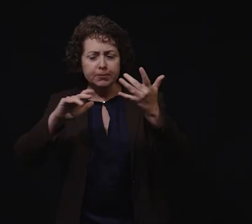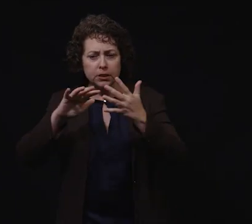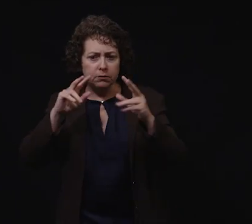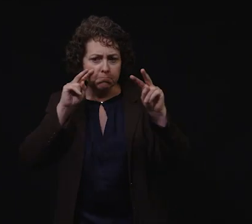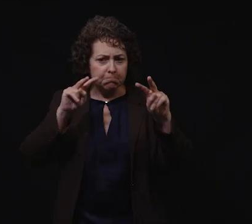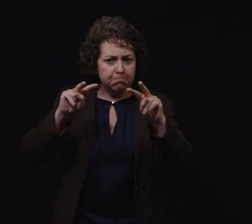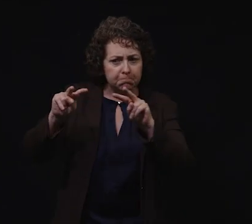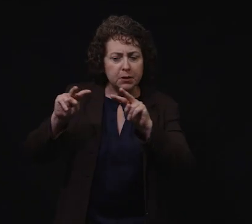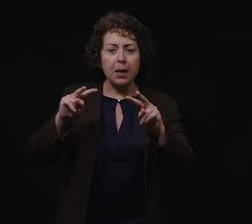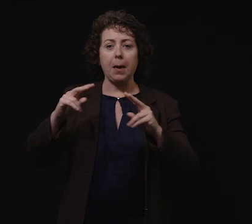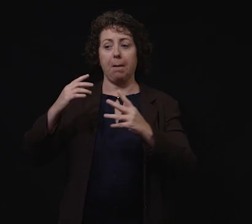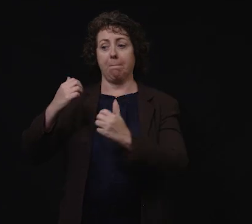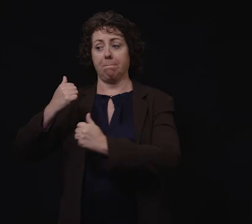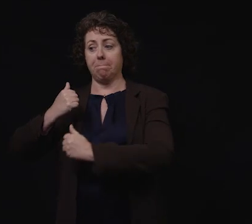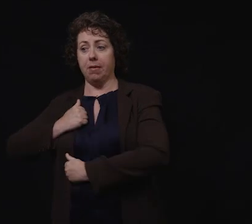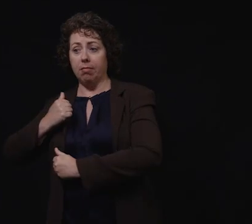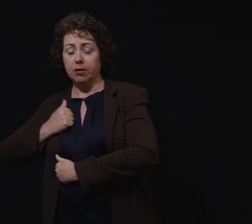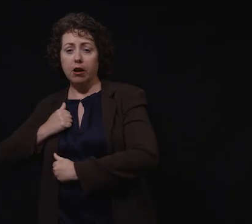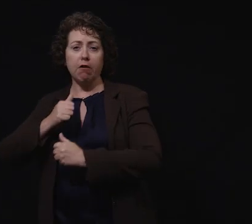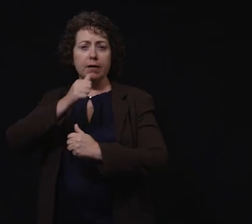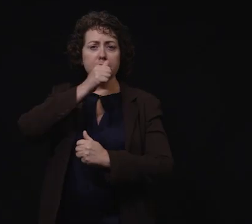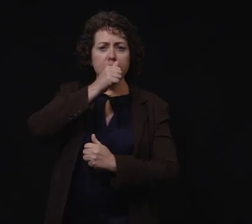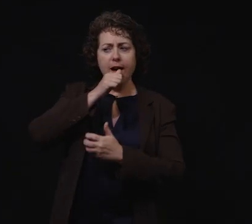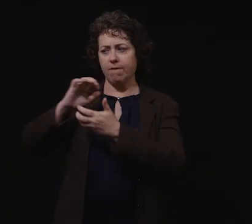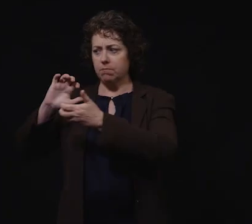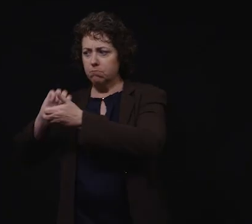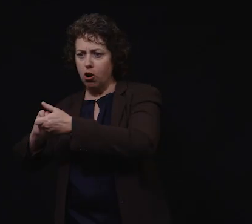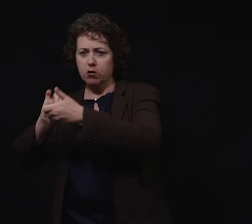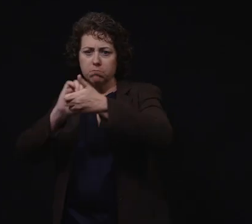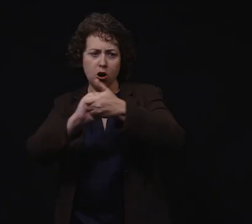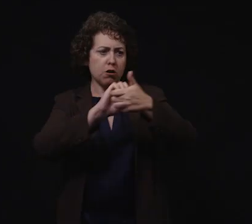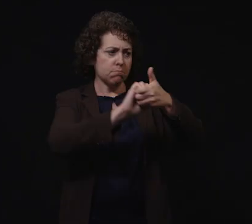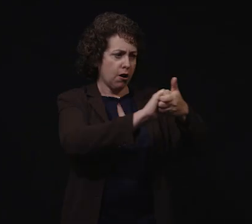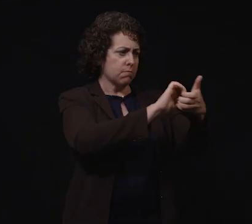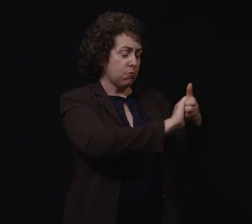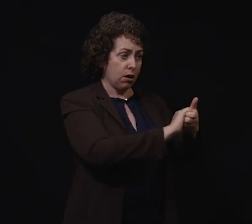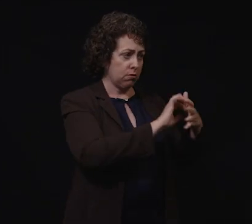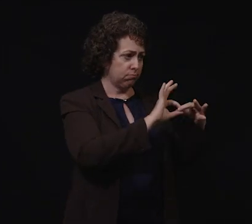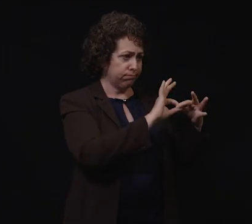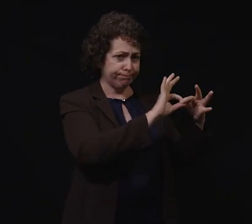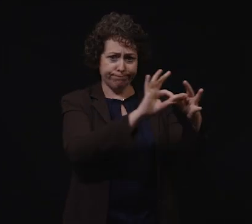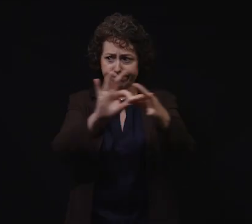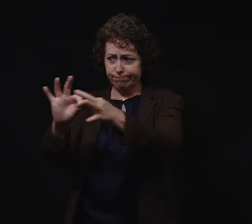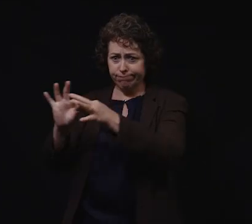Our military partners our private partners and making sure that we're all coordinating on the same page